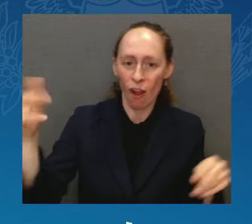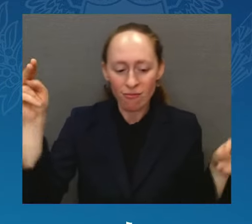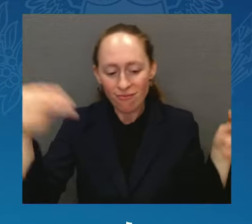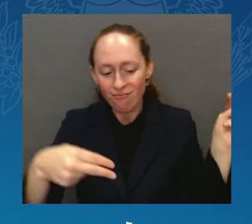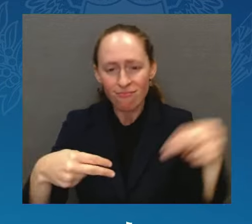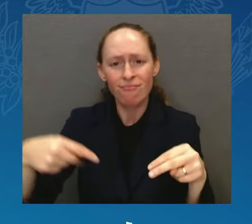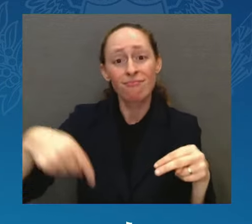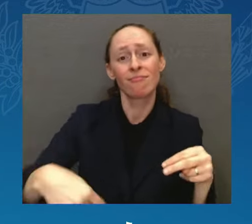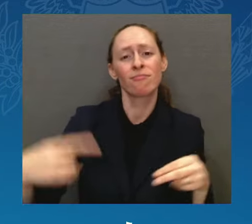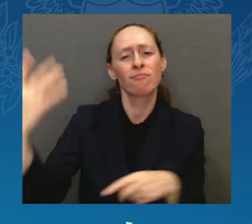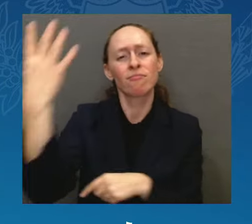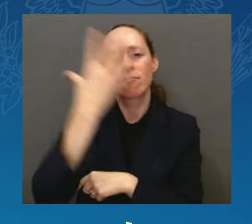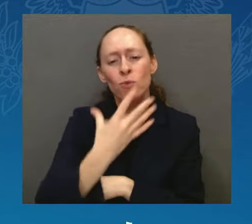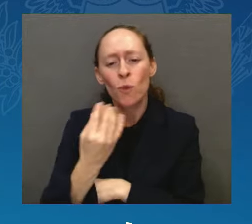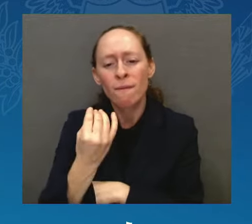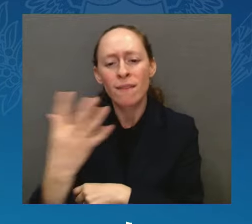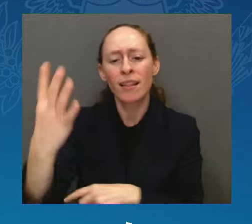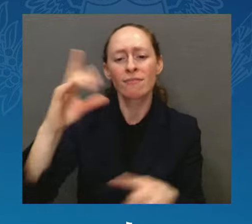And now I'd like to introduce someone